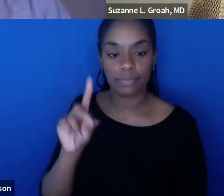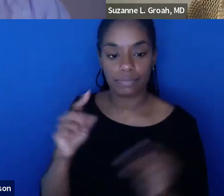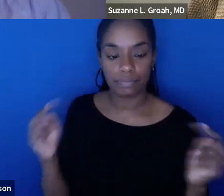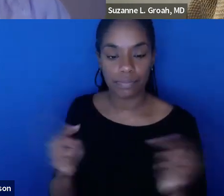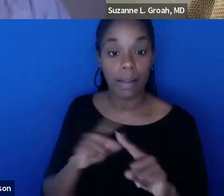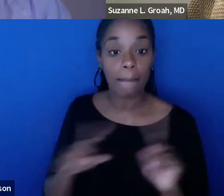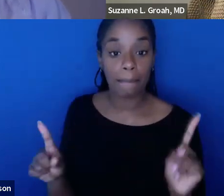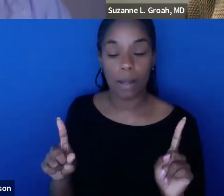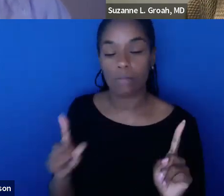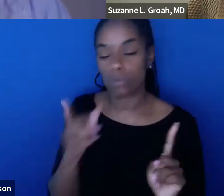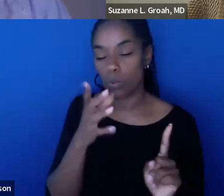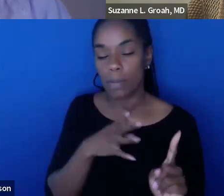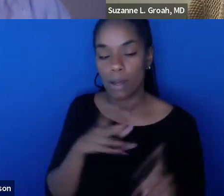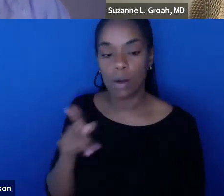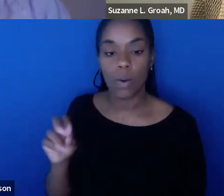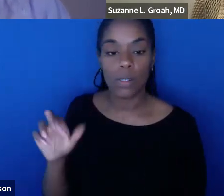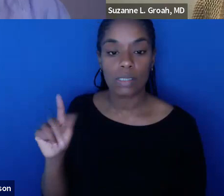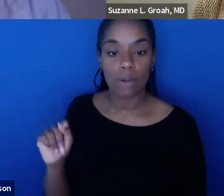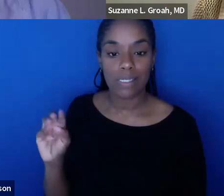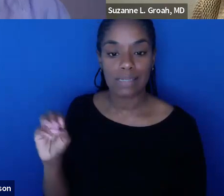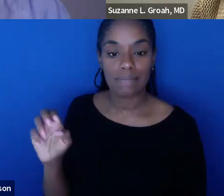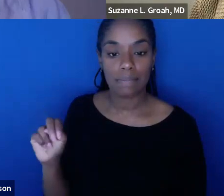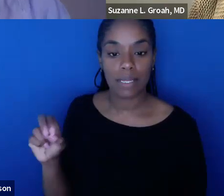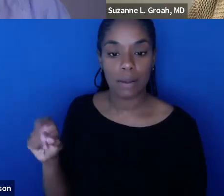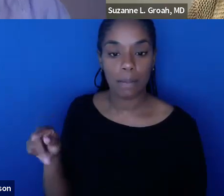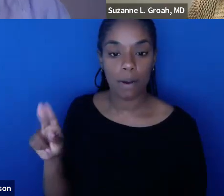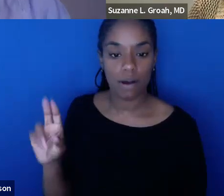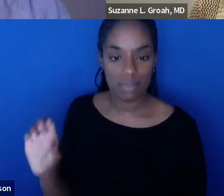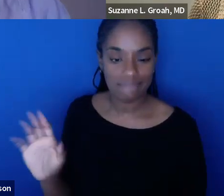He also took urine samples and basically did a very similar study.